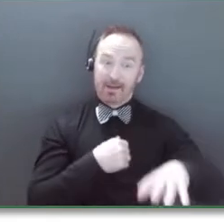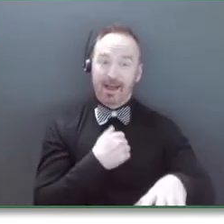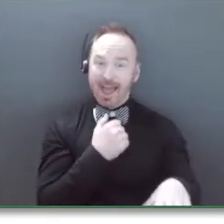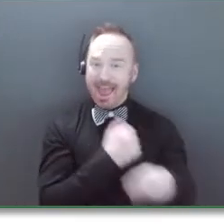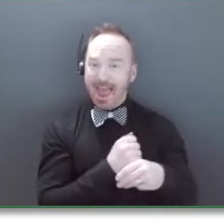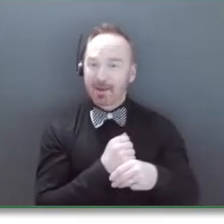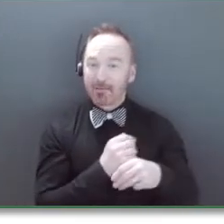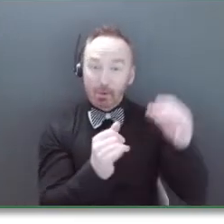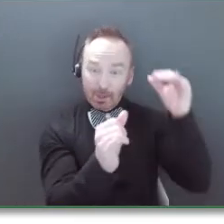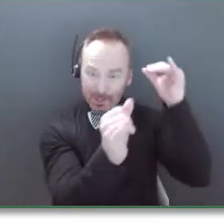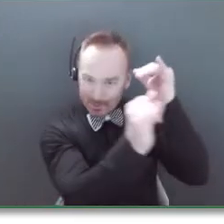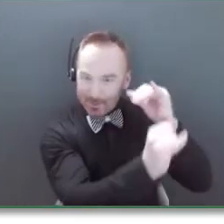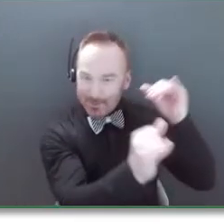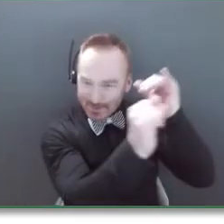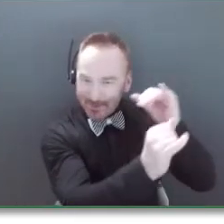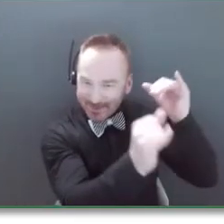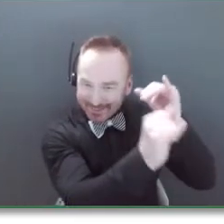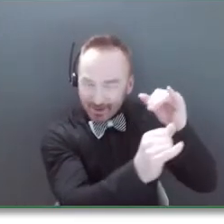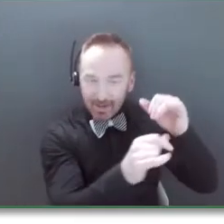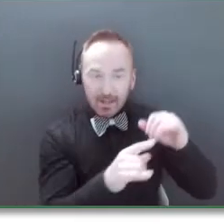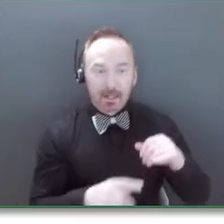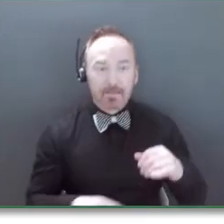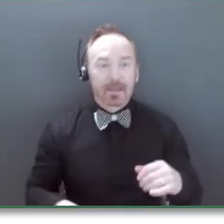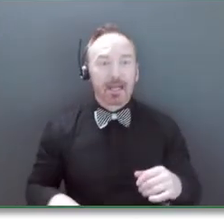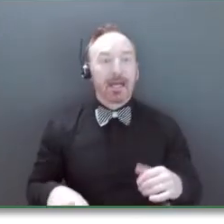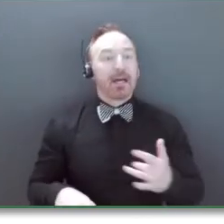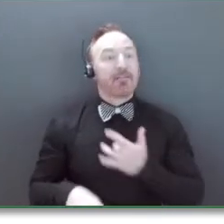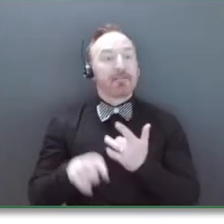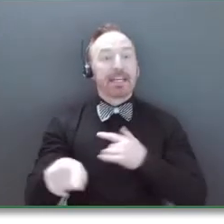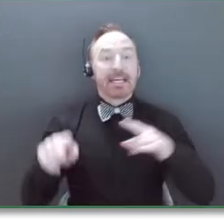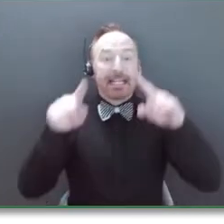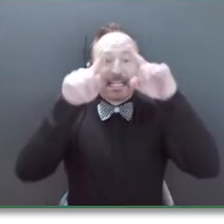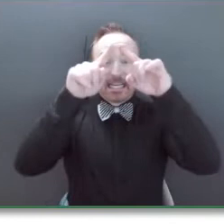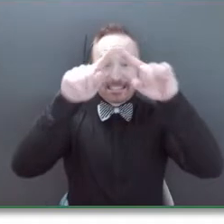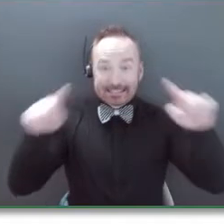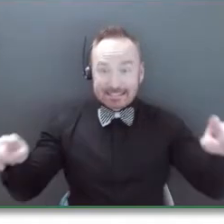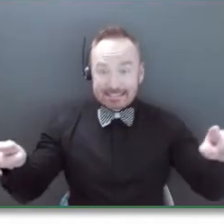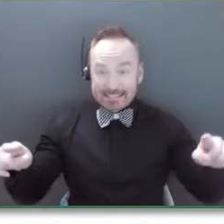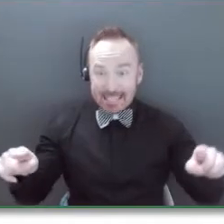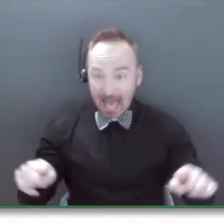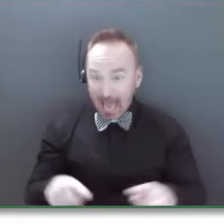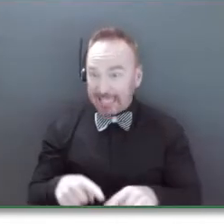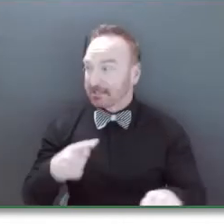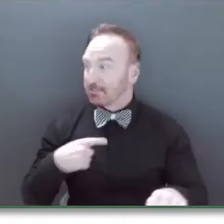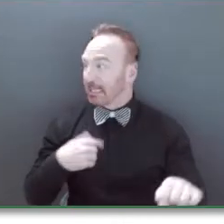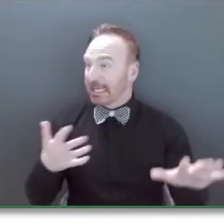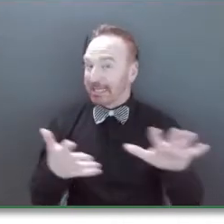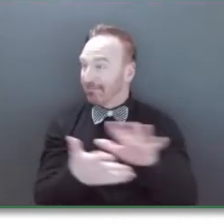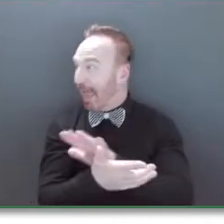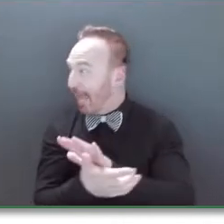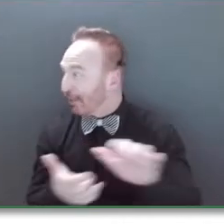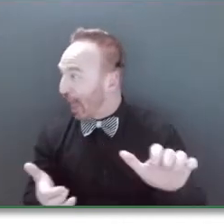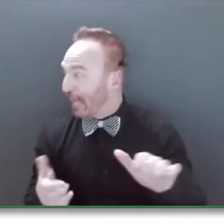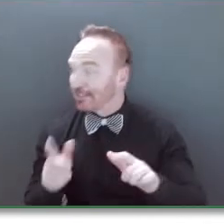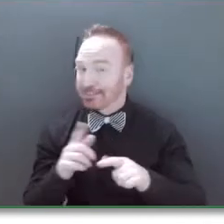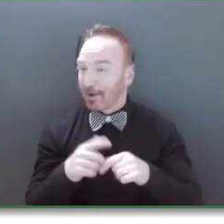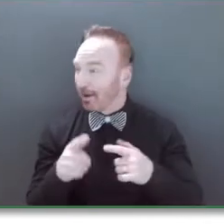vandalizing signs in our national parks but someone here took took the